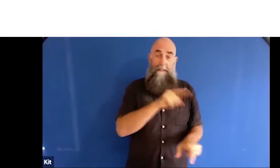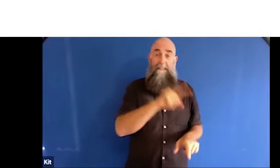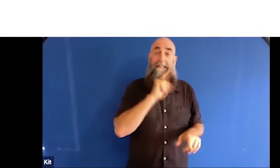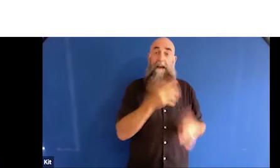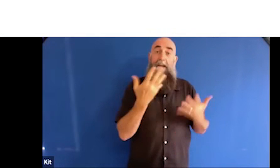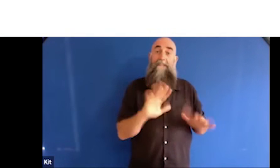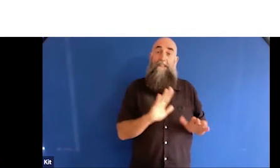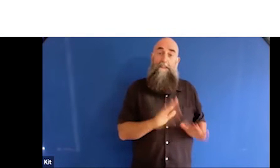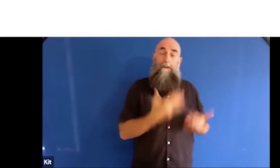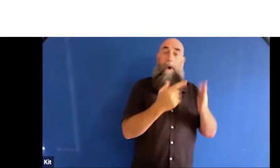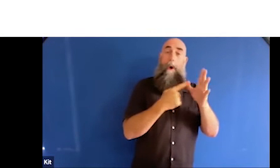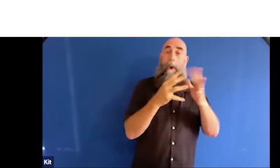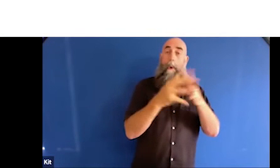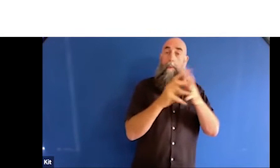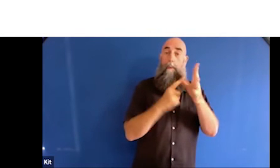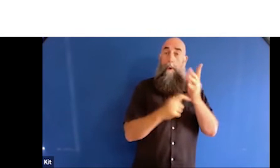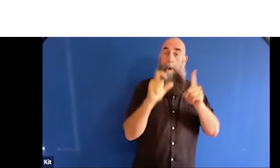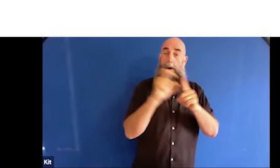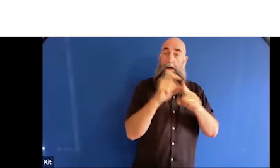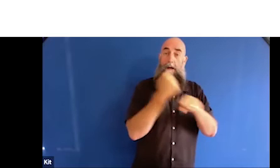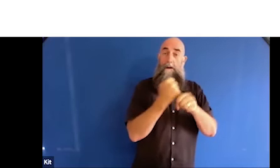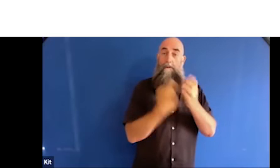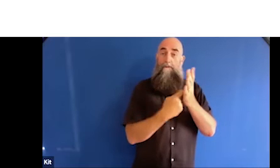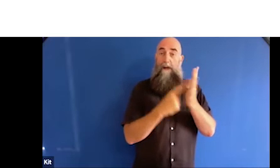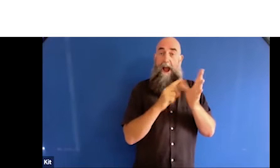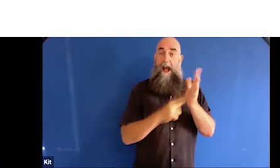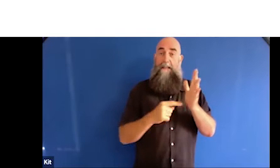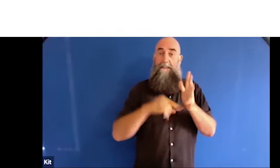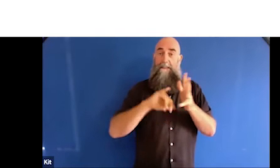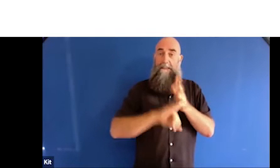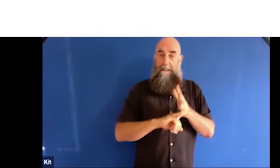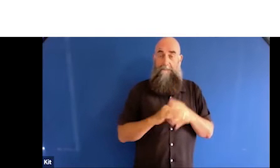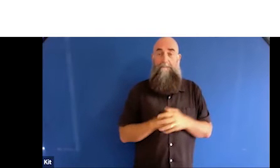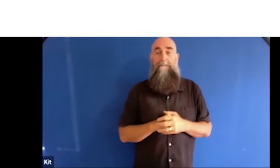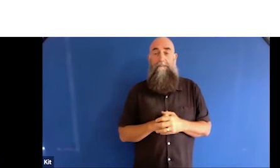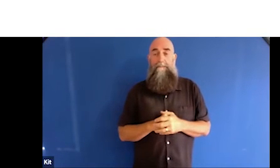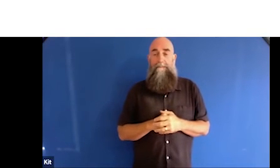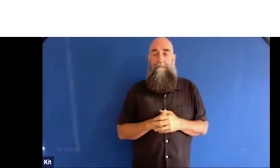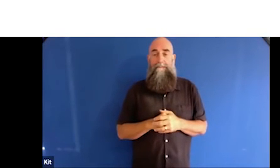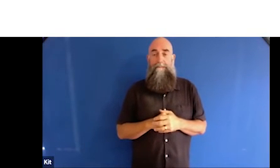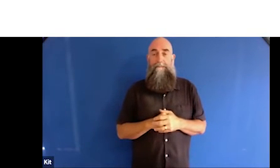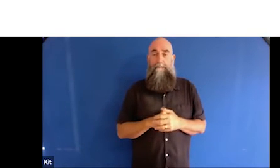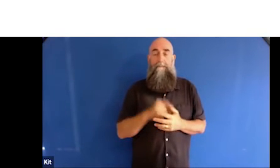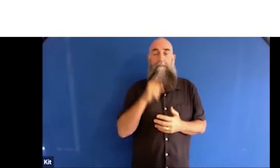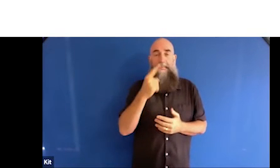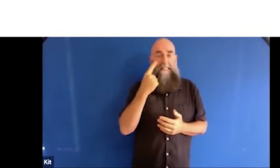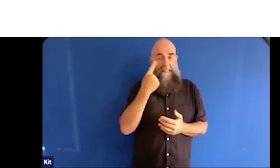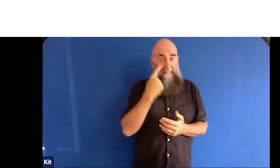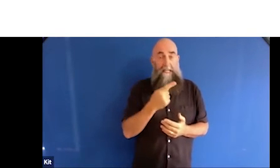and it will give you it's quite hidden there, "Download the list", there is